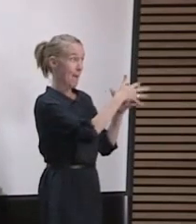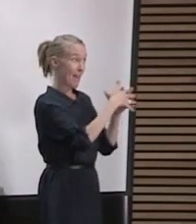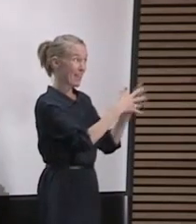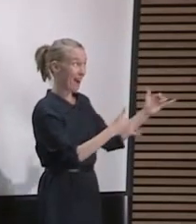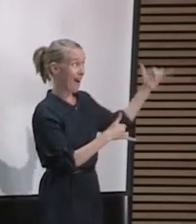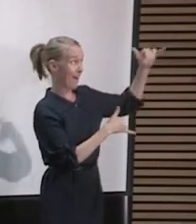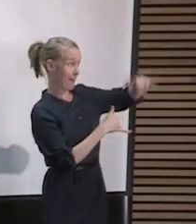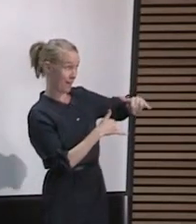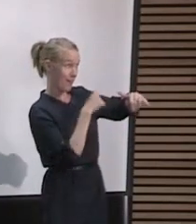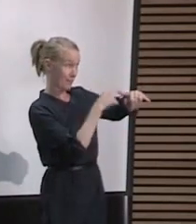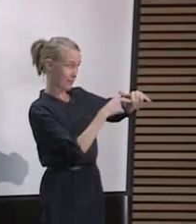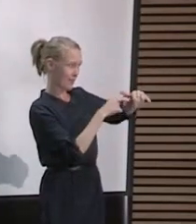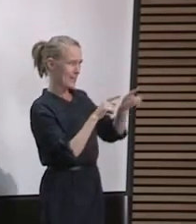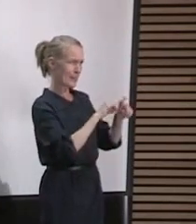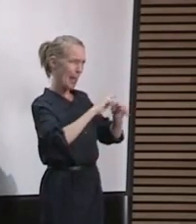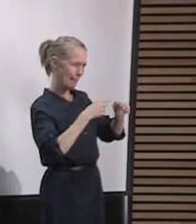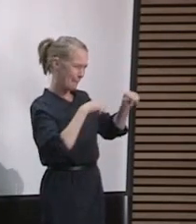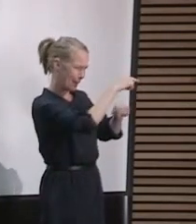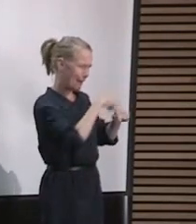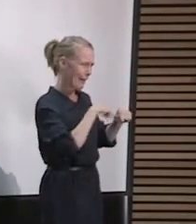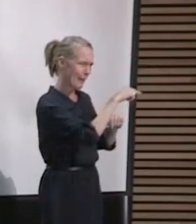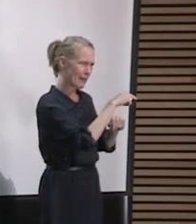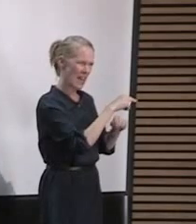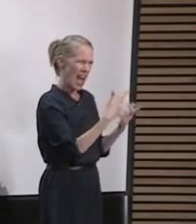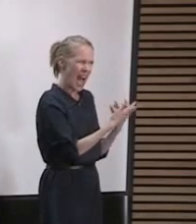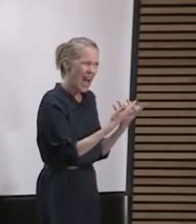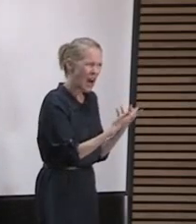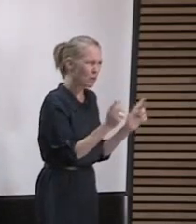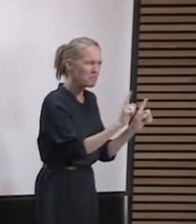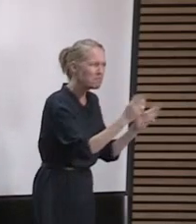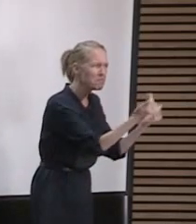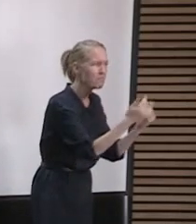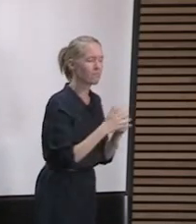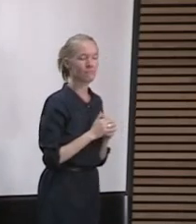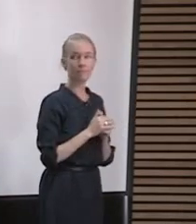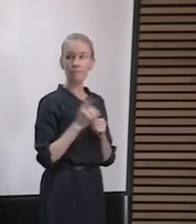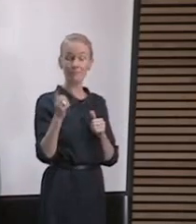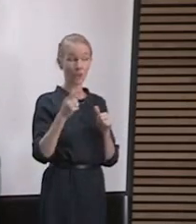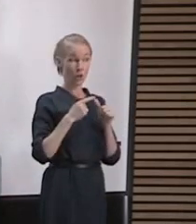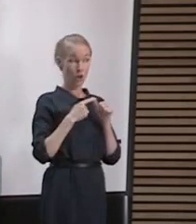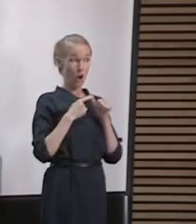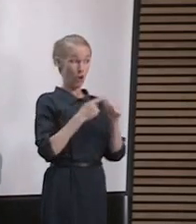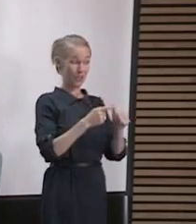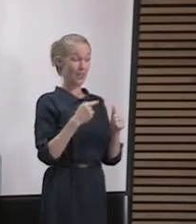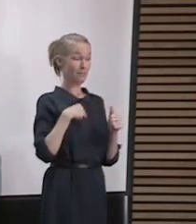have had the same strange? And do you know yet, or is it possible to know, who had it yes? Yes.